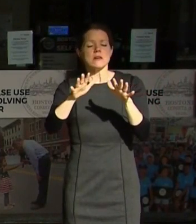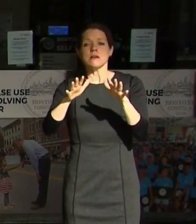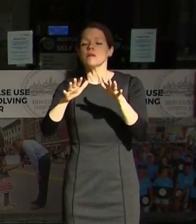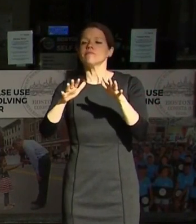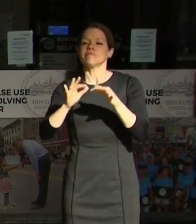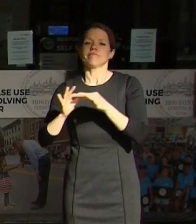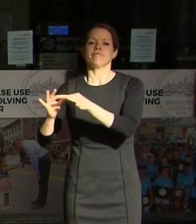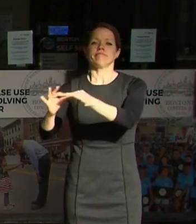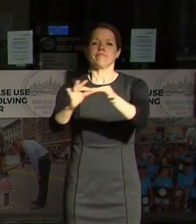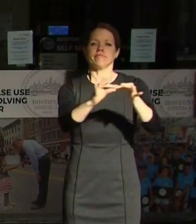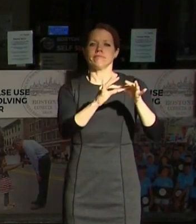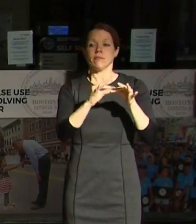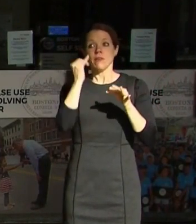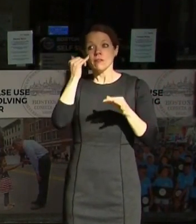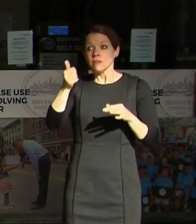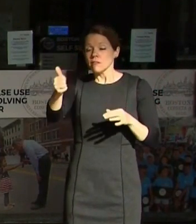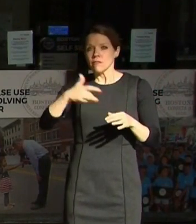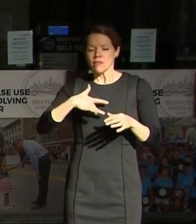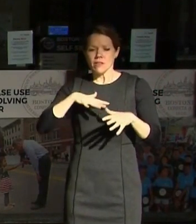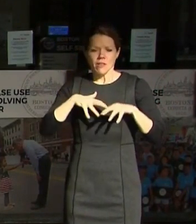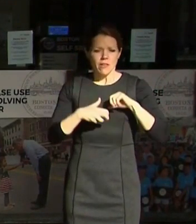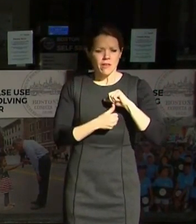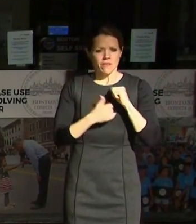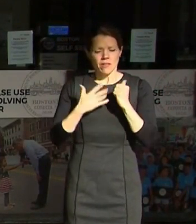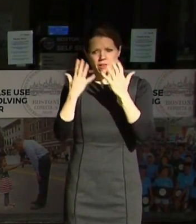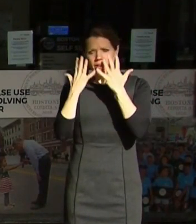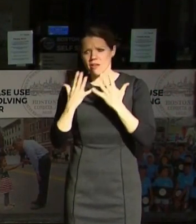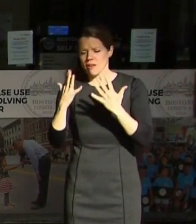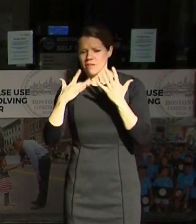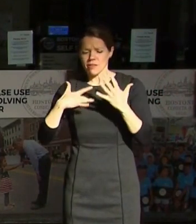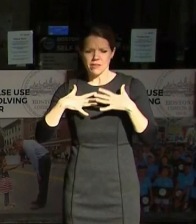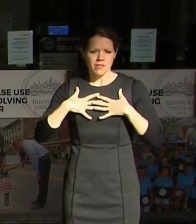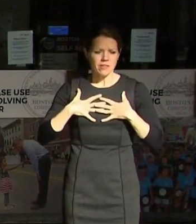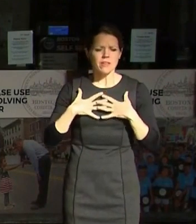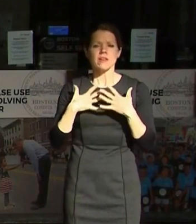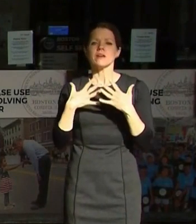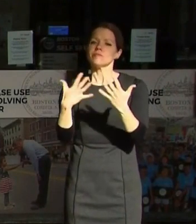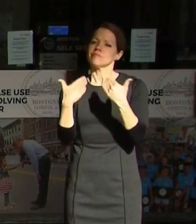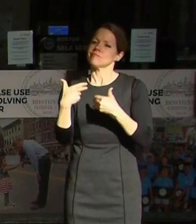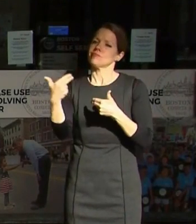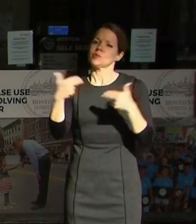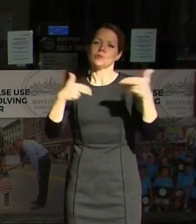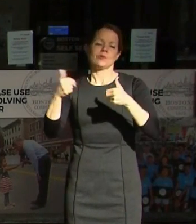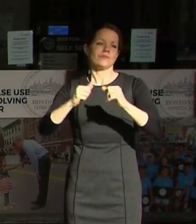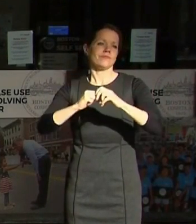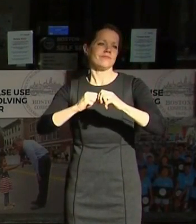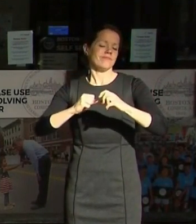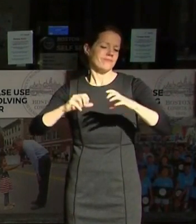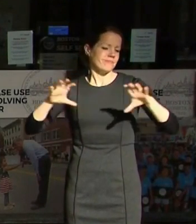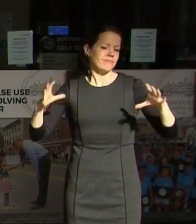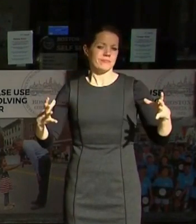THE EVENTS OF 2013 AND REMEMBER ALL THE PEOPLE THAT WE LOST DURING THIS PANDEMIC AND TO STRENGTHEN THE UNITY WE NEED TO GET THROUGH THIS CRISIS. I ENCOURAGE ANYONE GRIEVING OR